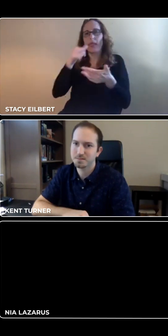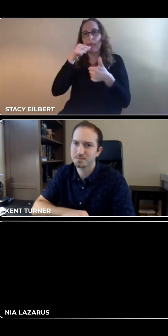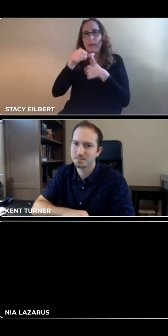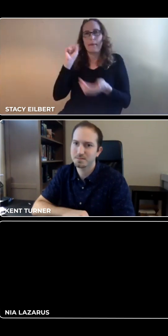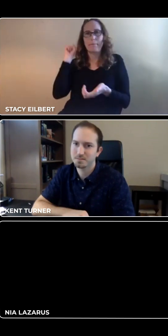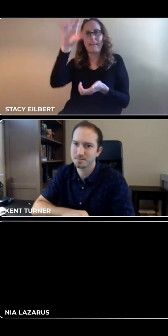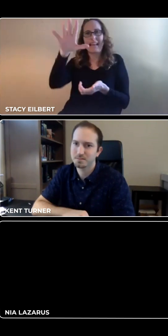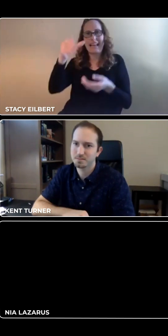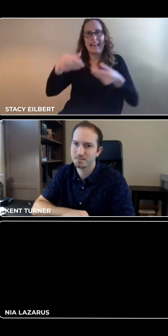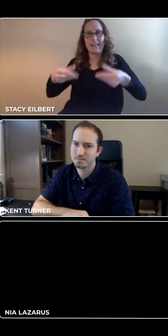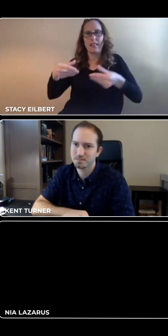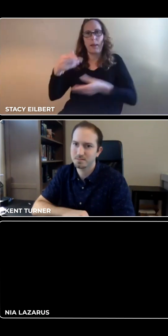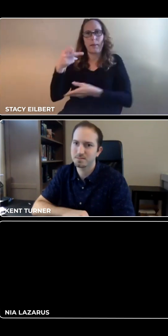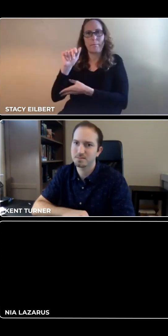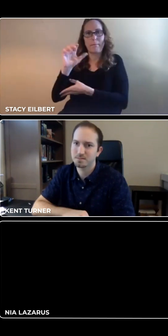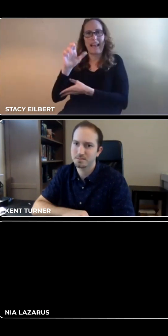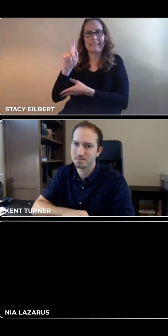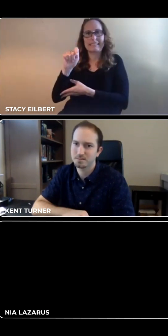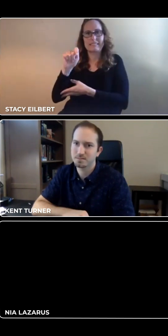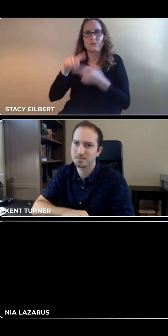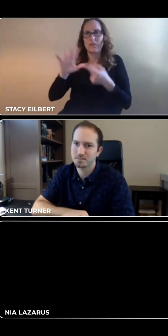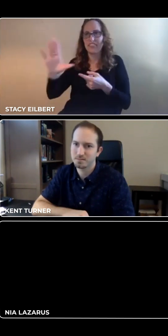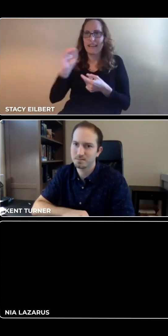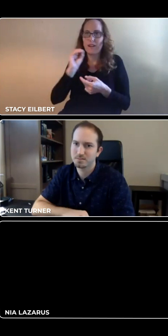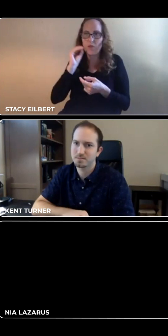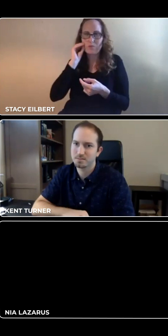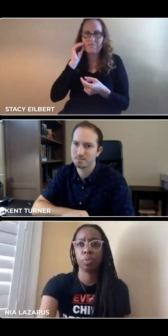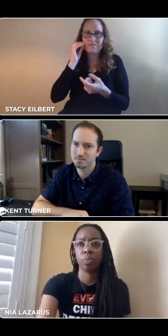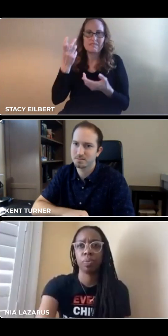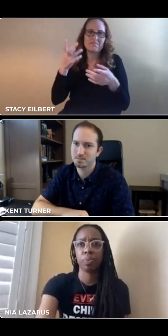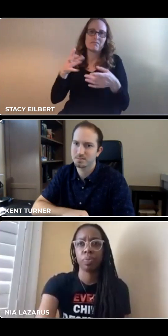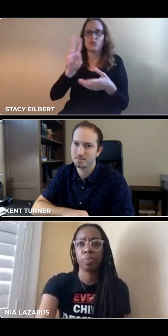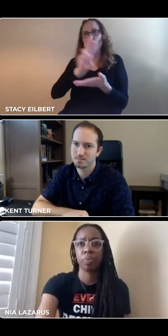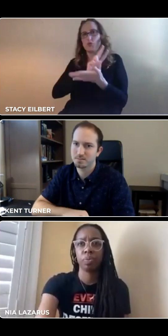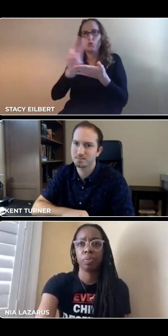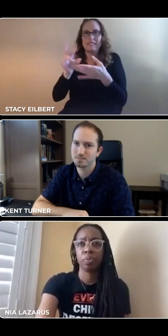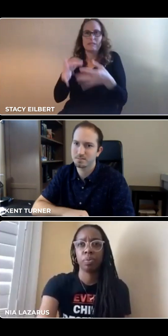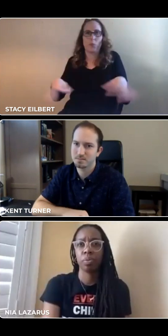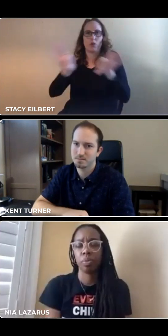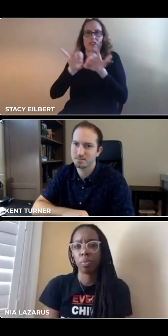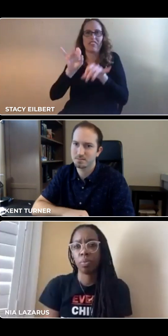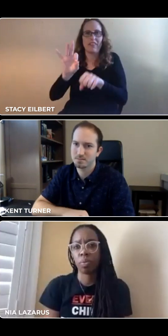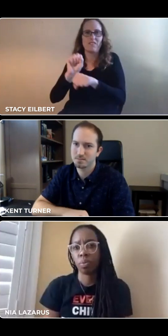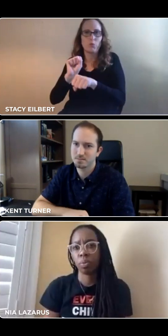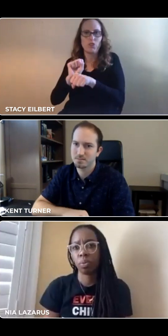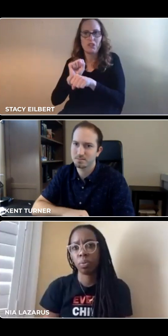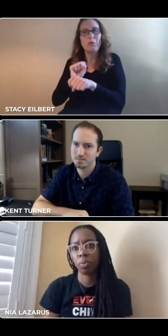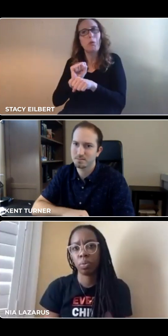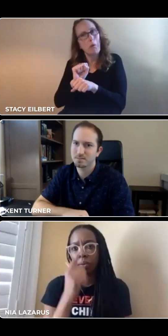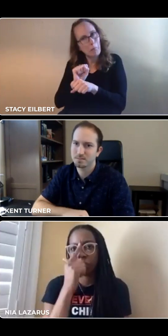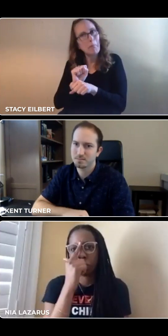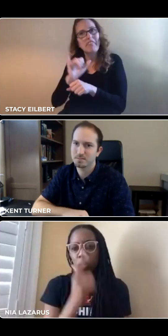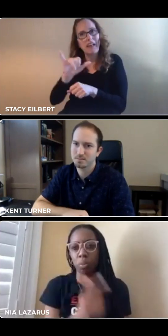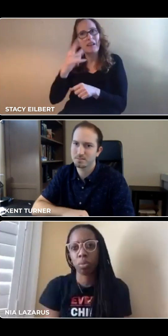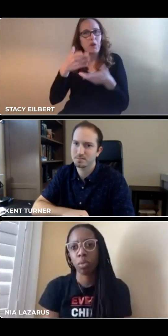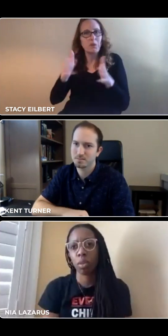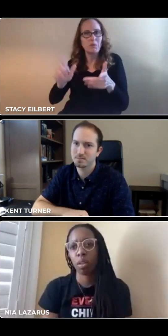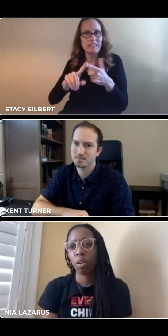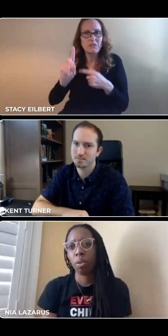you could mail a packet for them to work on. Maybe two weeks' worth of work.